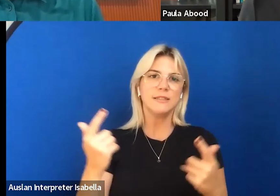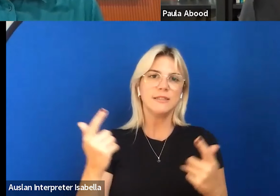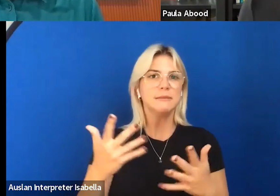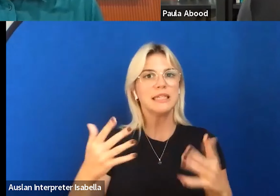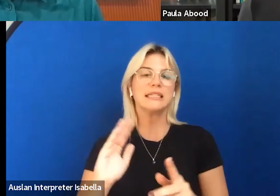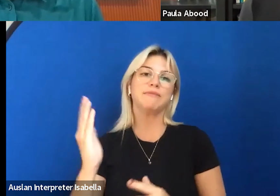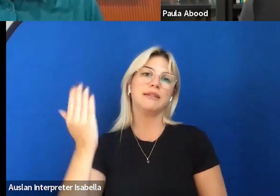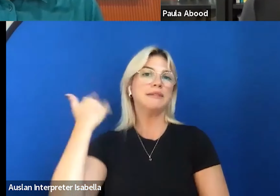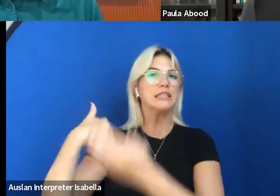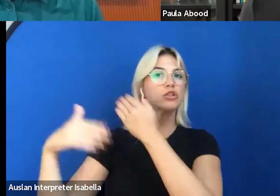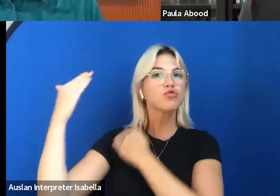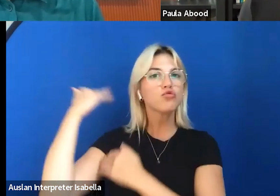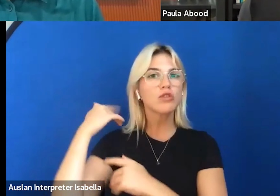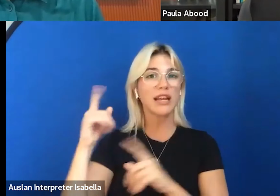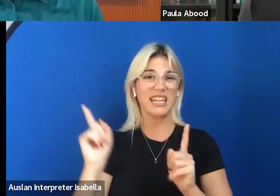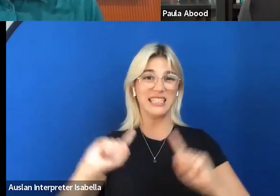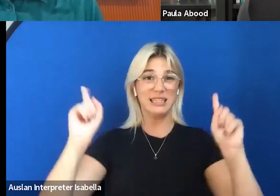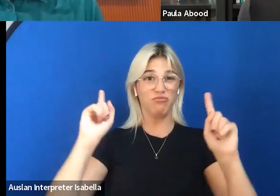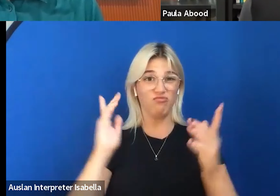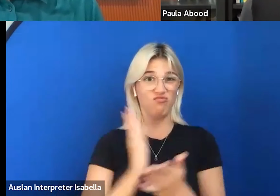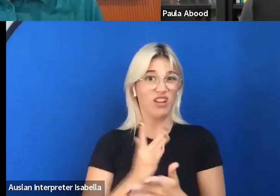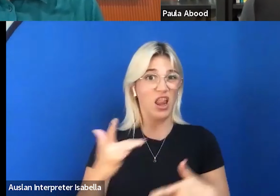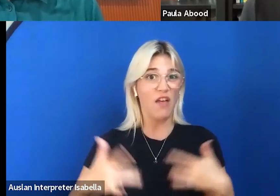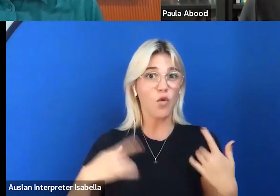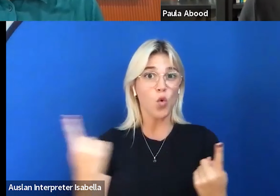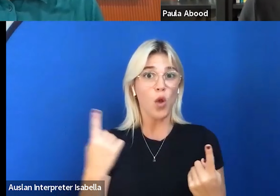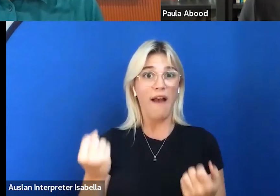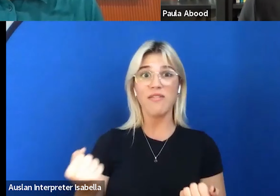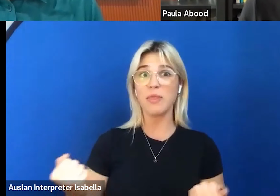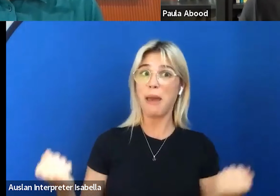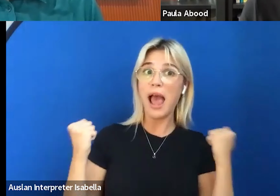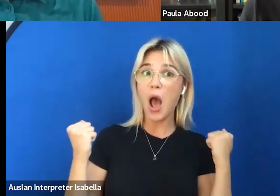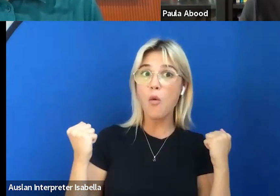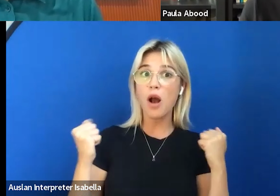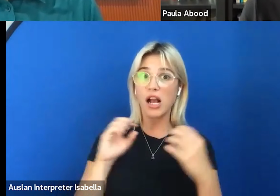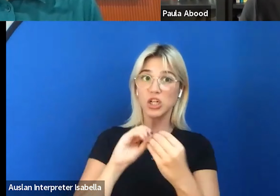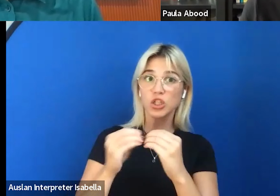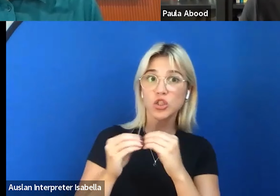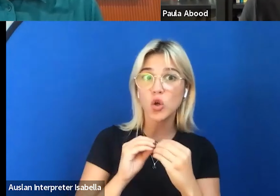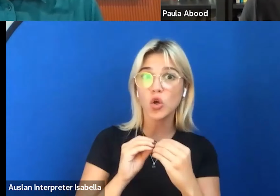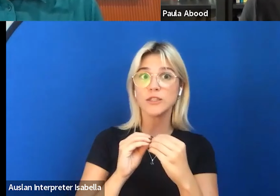the contemporary reality of who has the power to consult and set the terms of engagement with community.